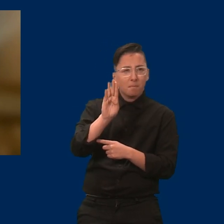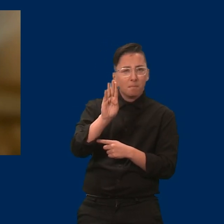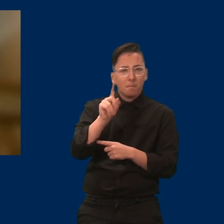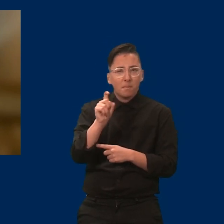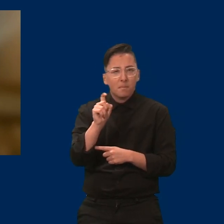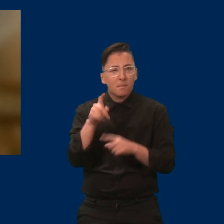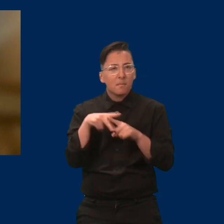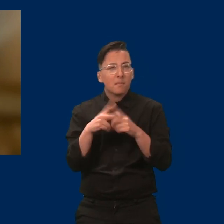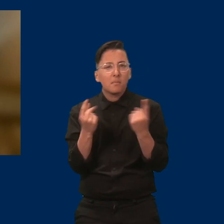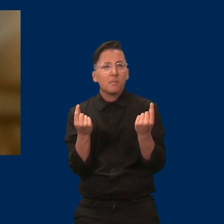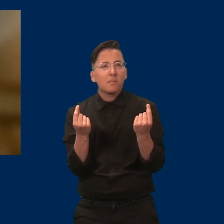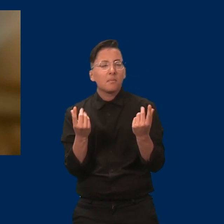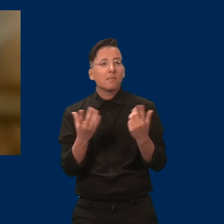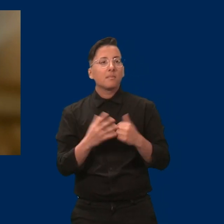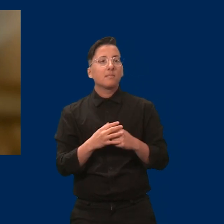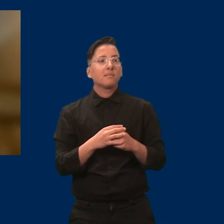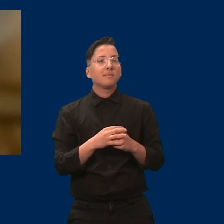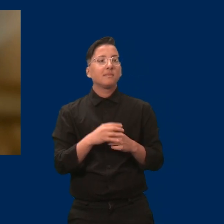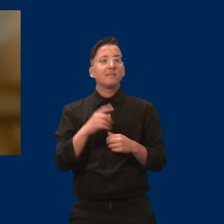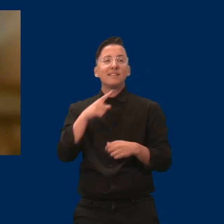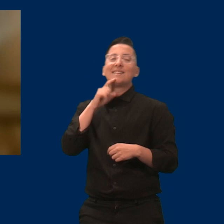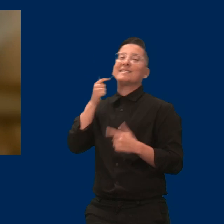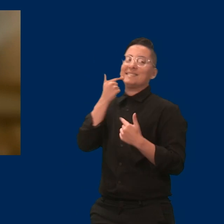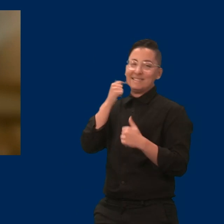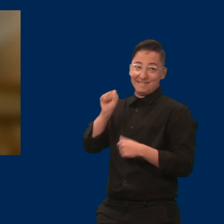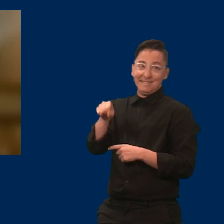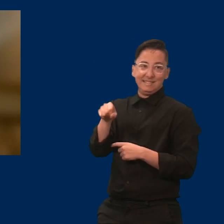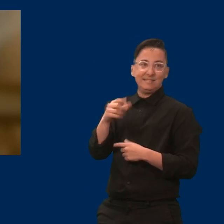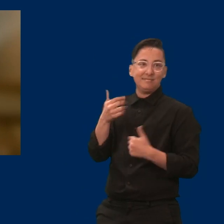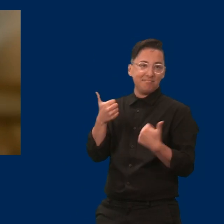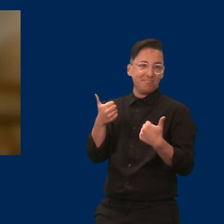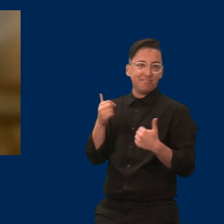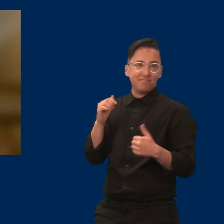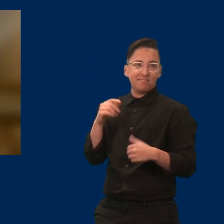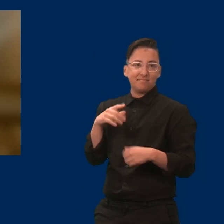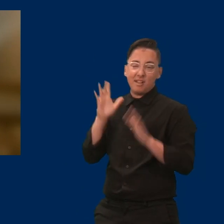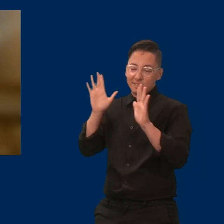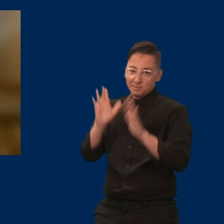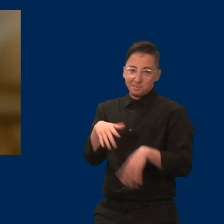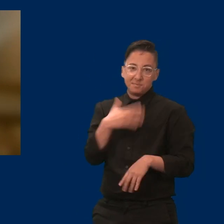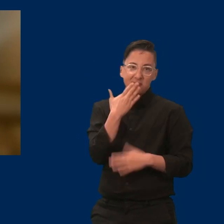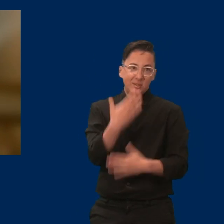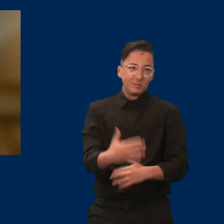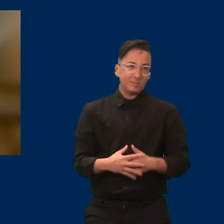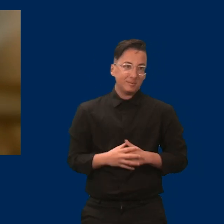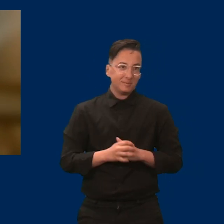Well, thank you for sharing that. (Gage) You're welcome. (John) I love the fact that you-- you know what?